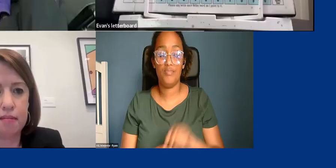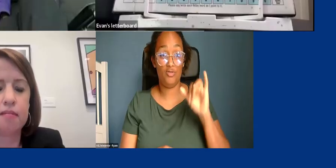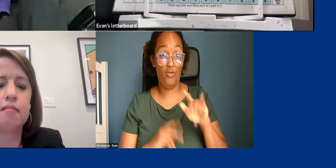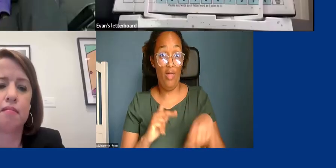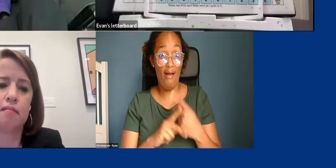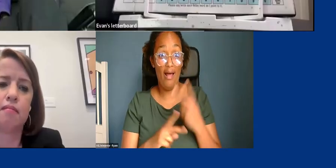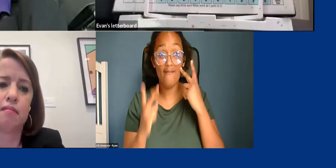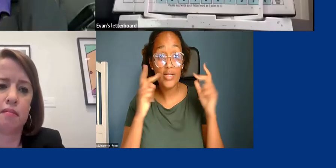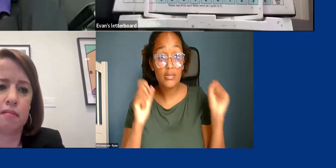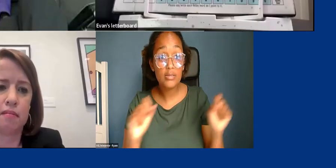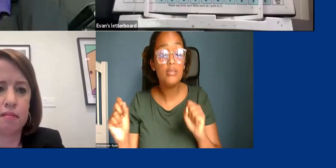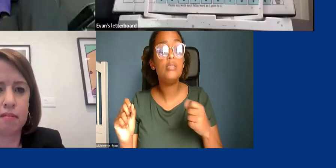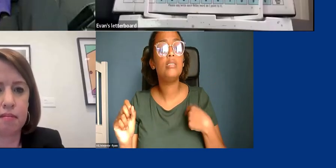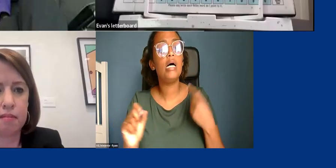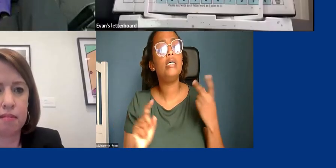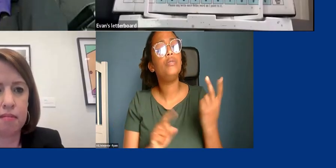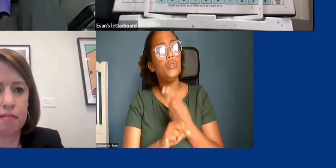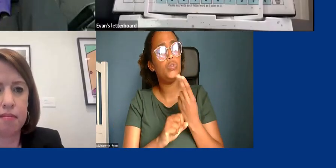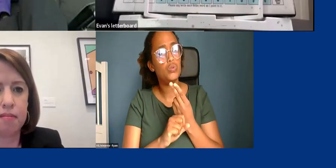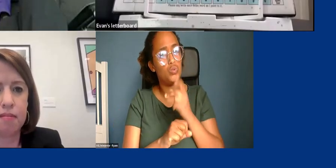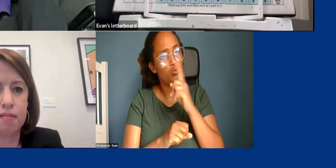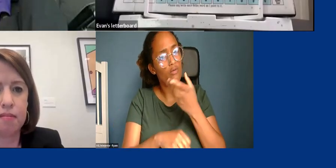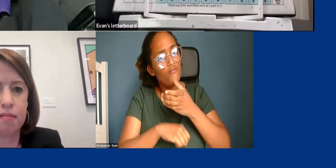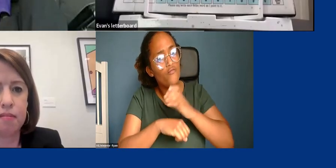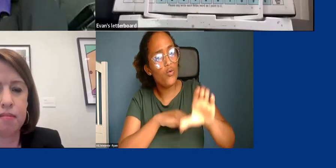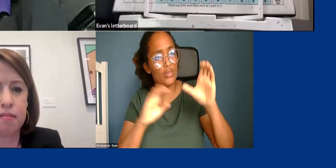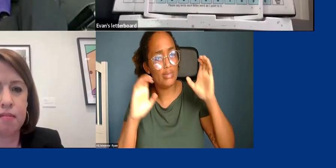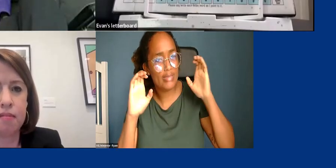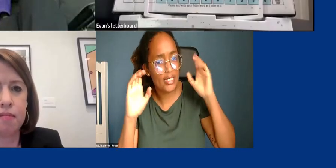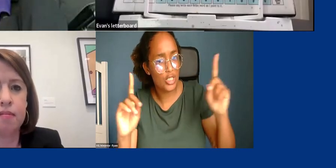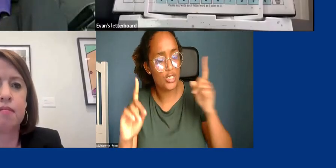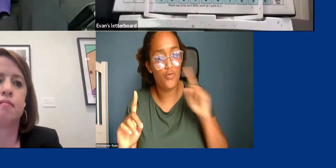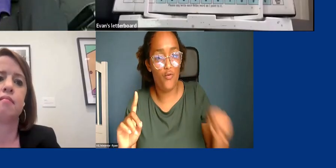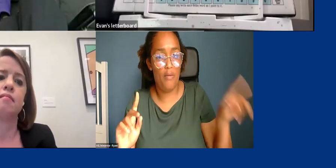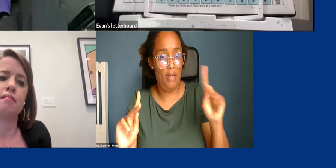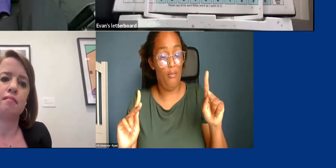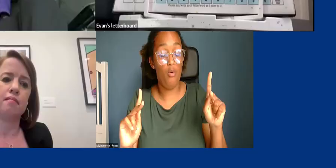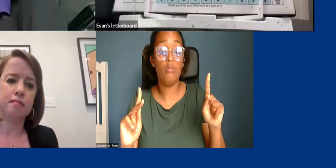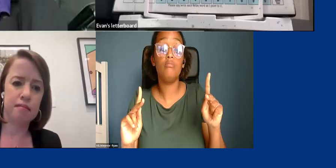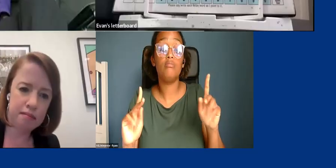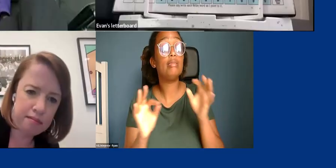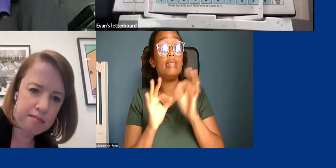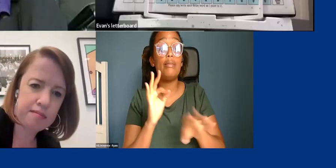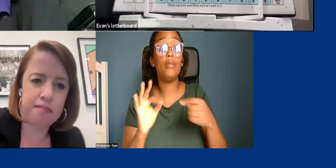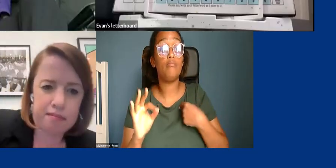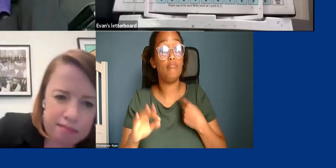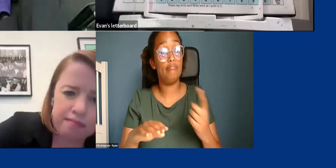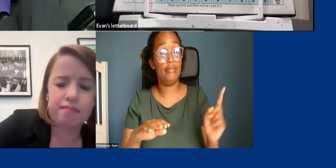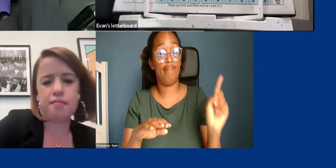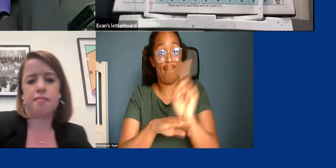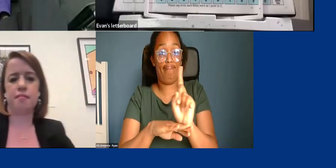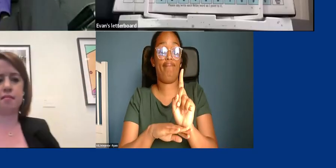on people simply through my presence and my voice. Because many people have never encountered